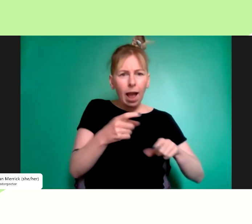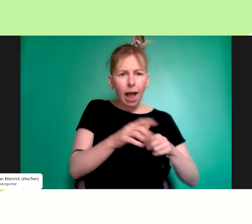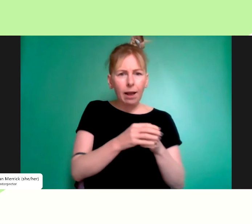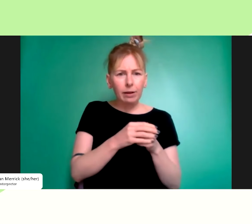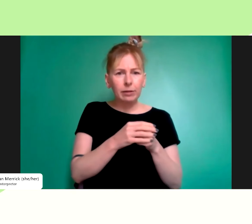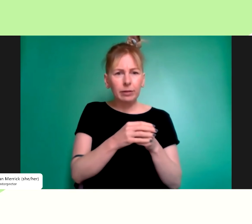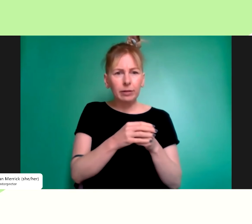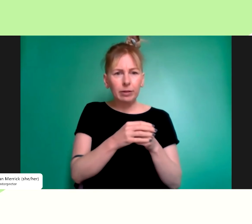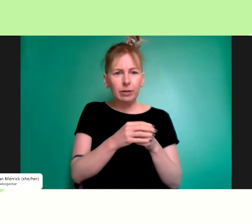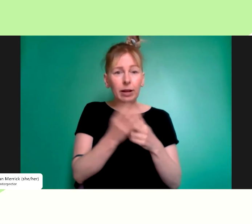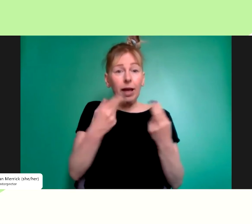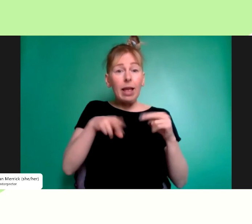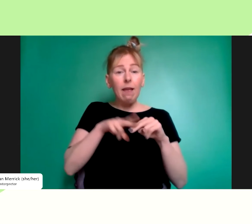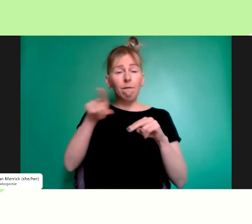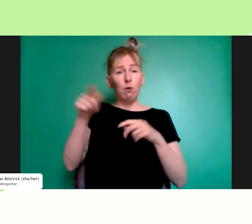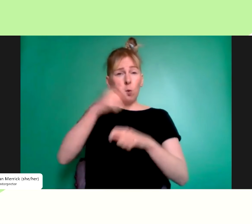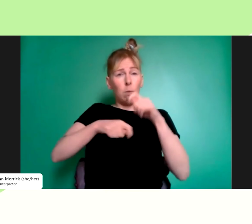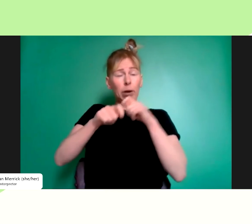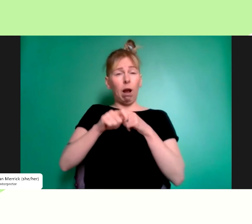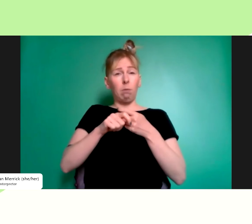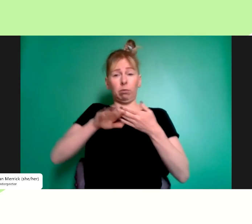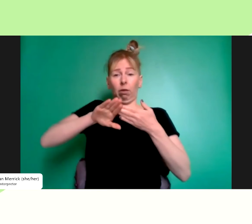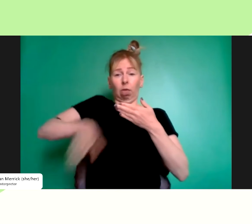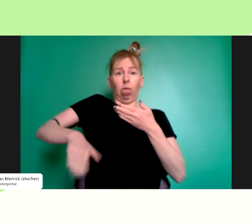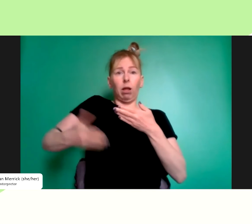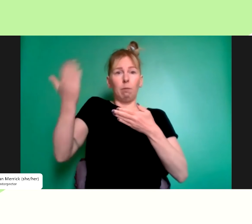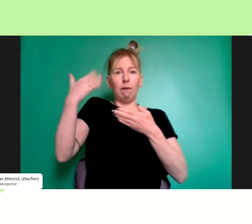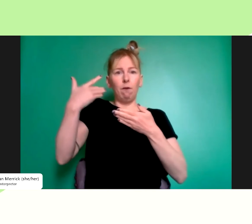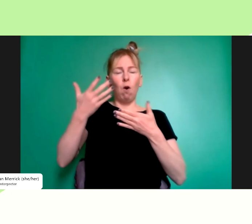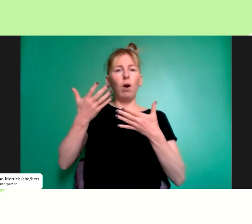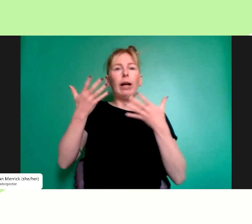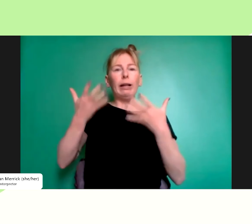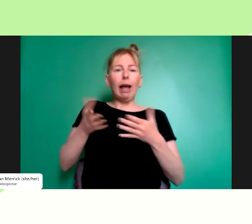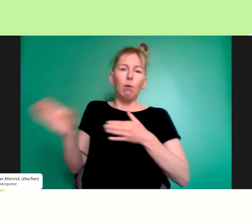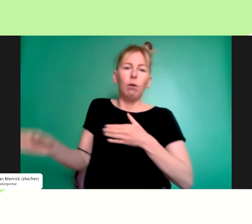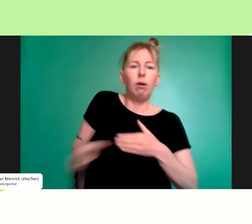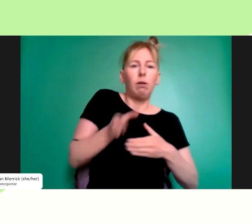marginal subject position? One thing I just like to add quickly that I haven't gotten my